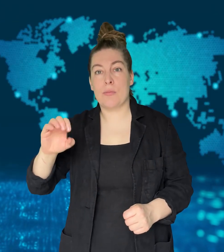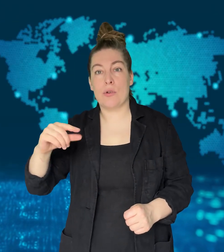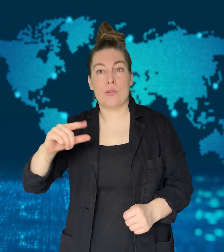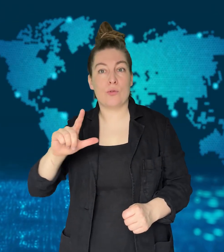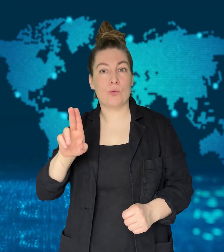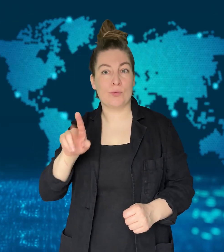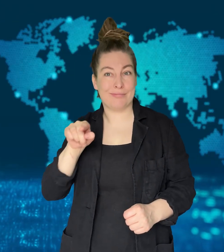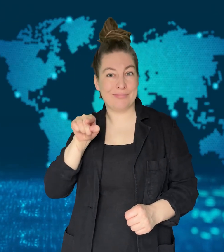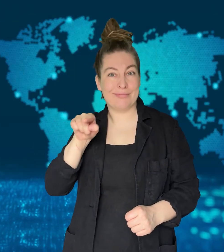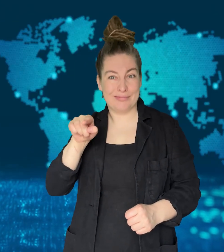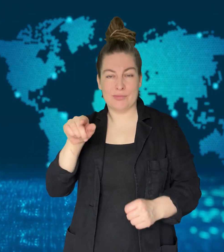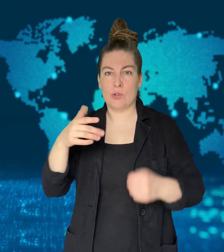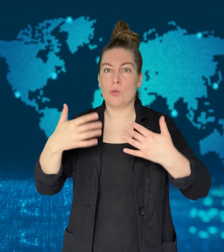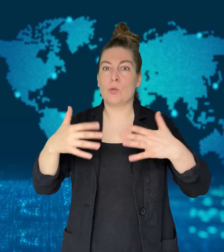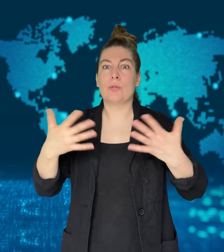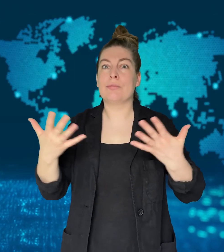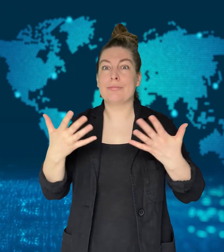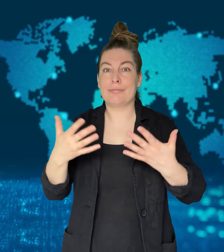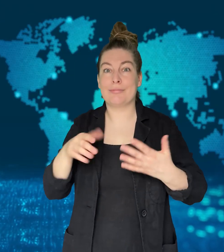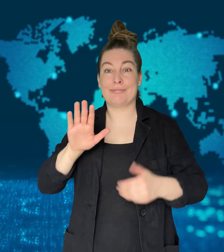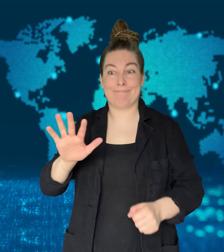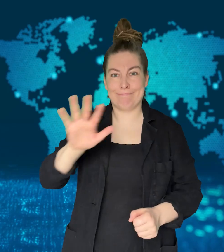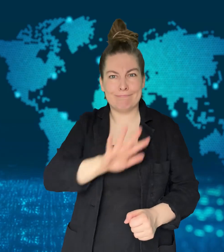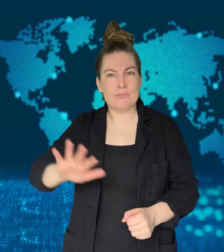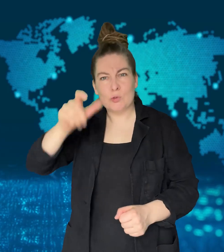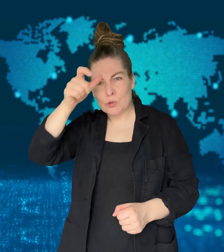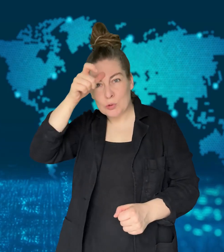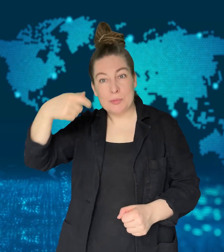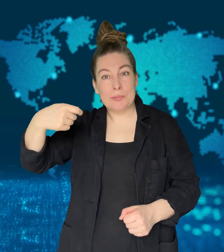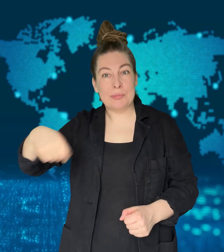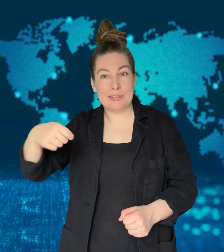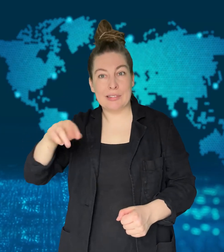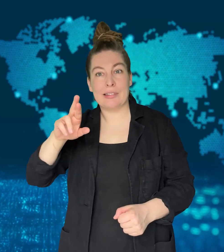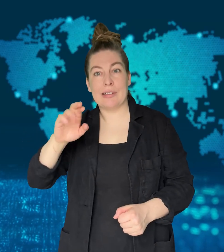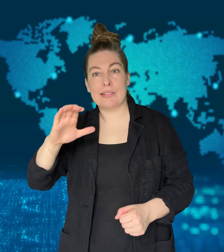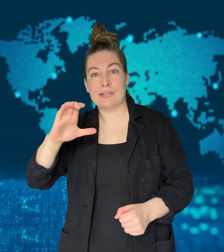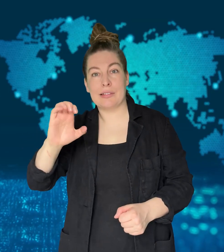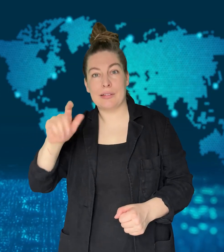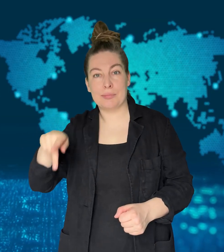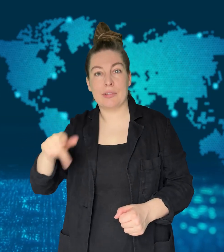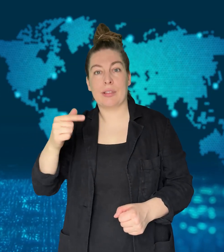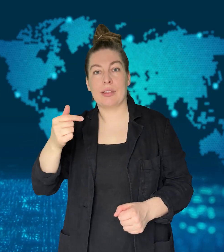Istanbul's mayor, Ekrem Imamoglu,